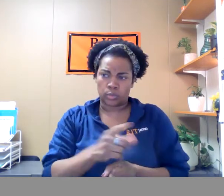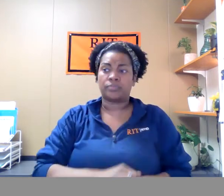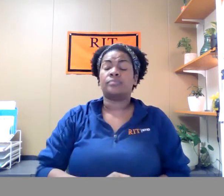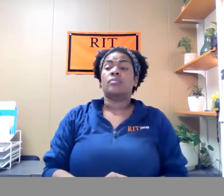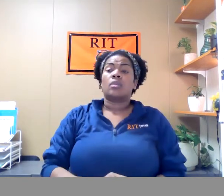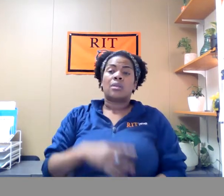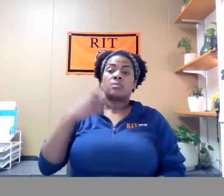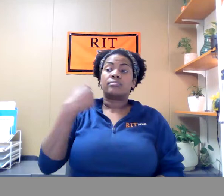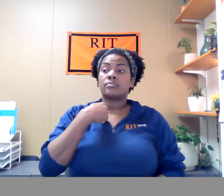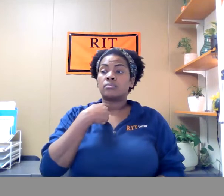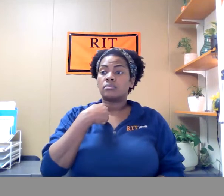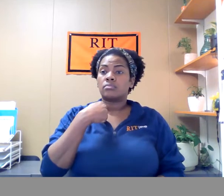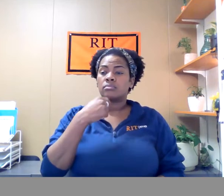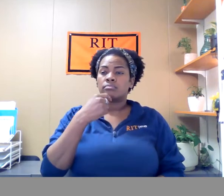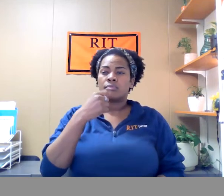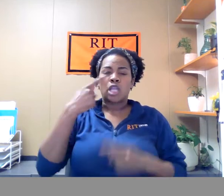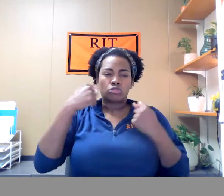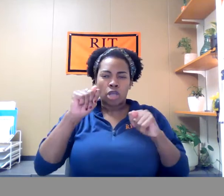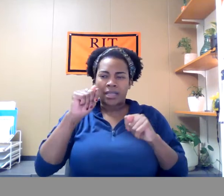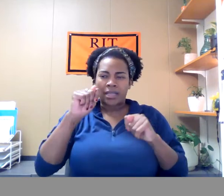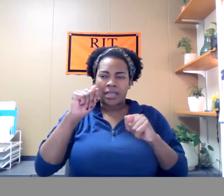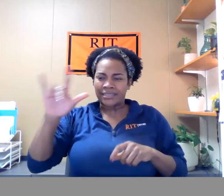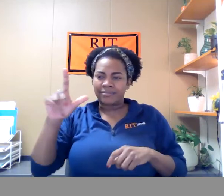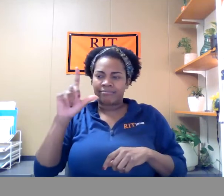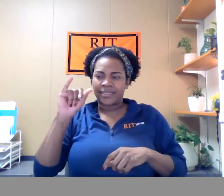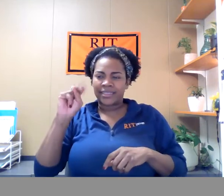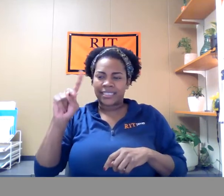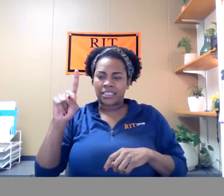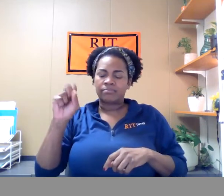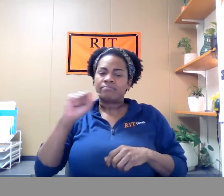Again, I want to emphasize that we are all here to support you.